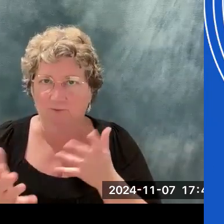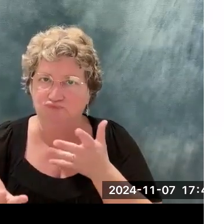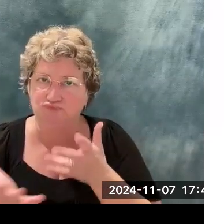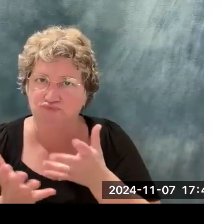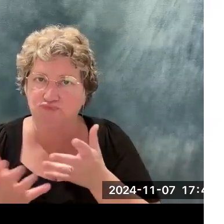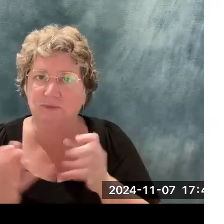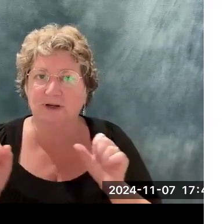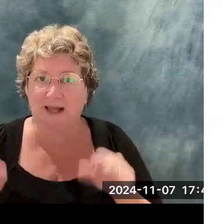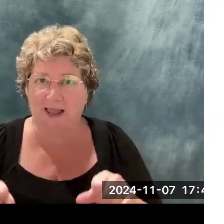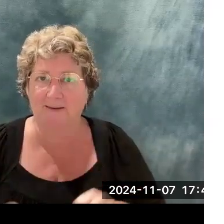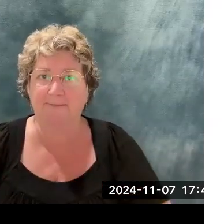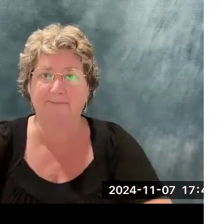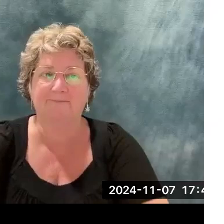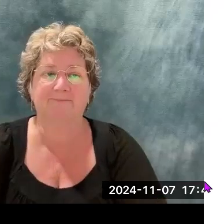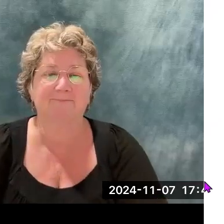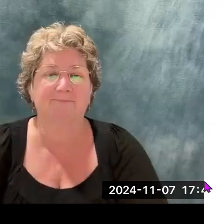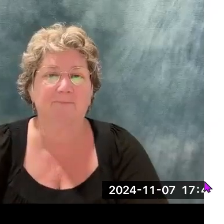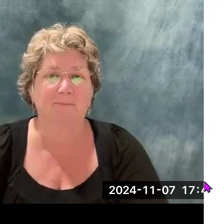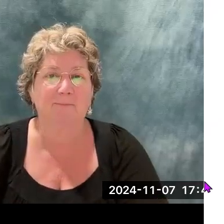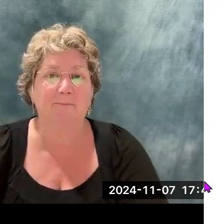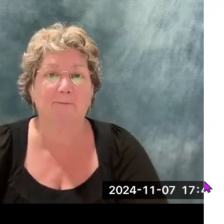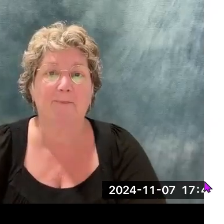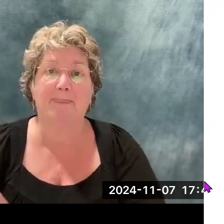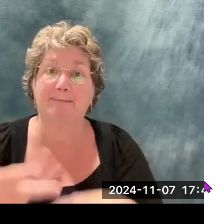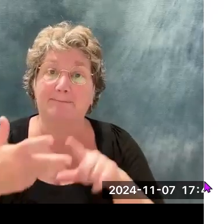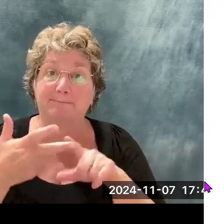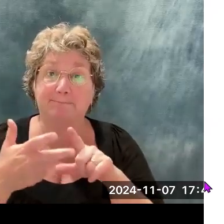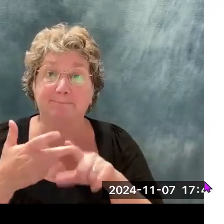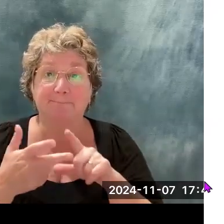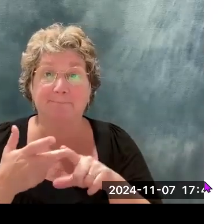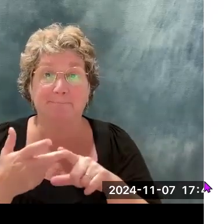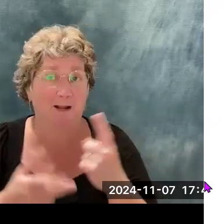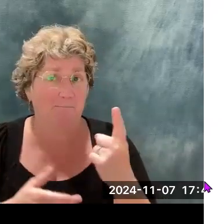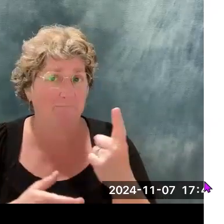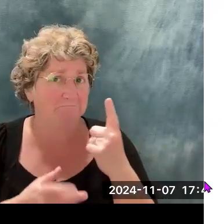So for somewhere safe to go, we have our first